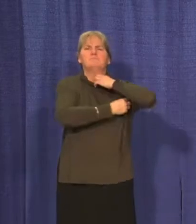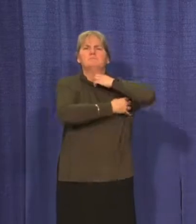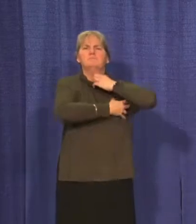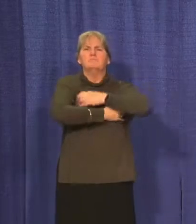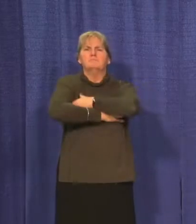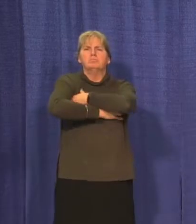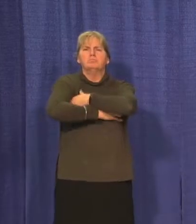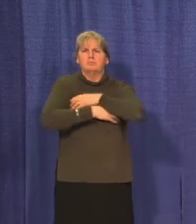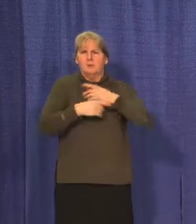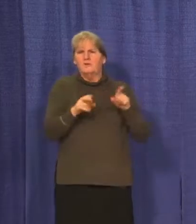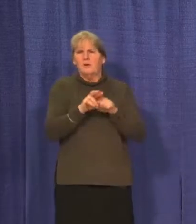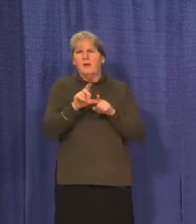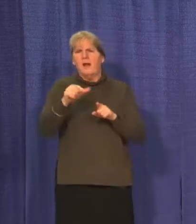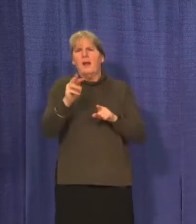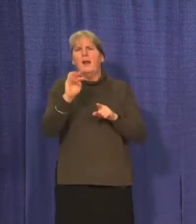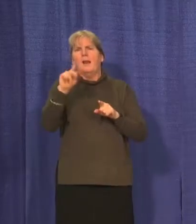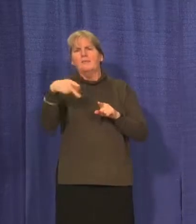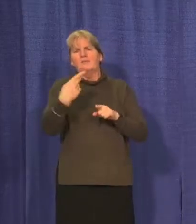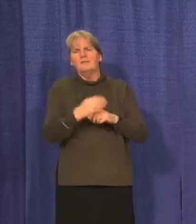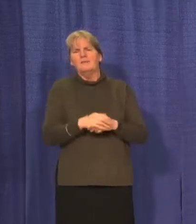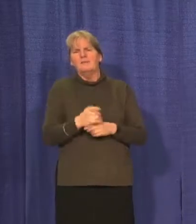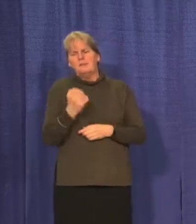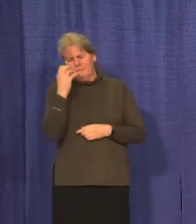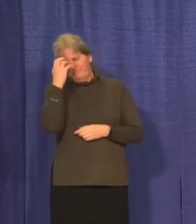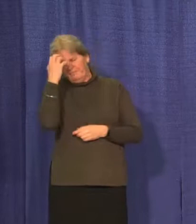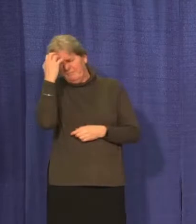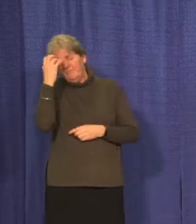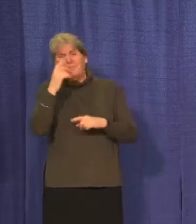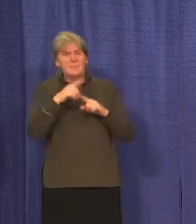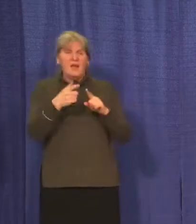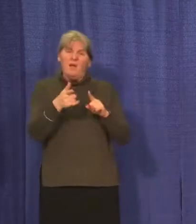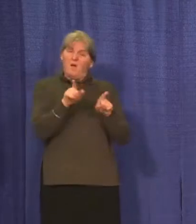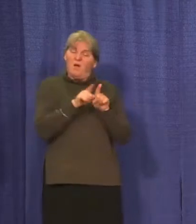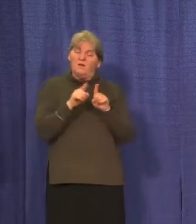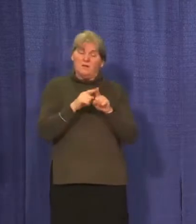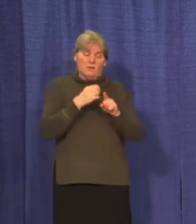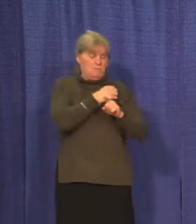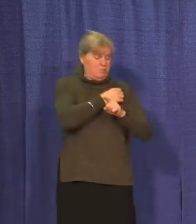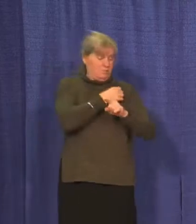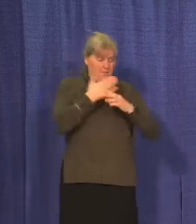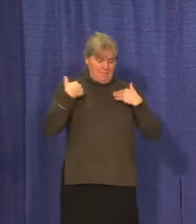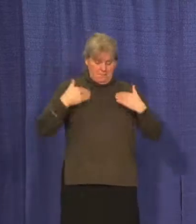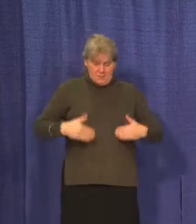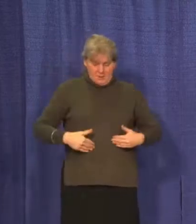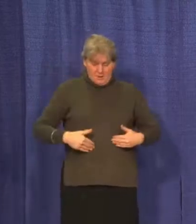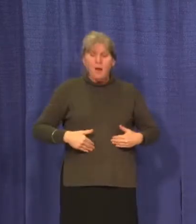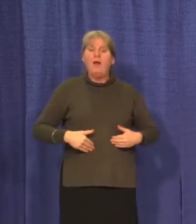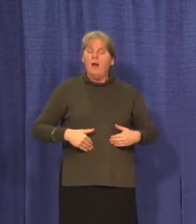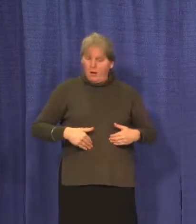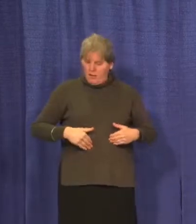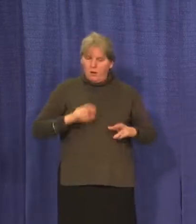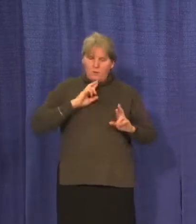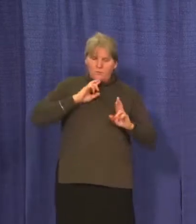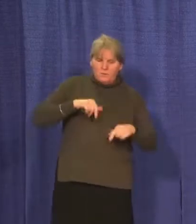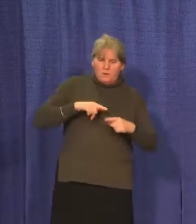glands under the arms. These are a nuisance, but they are also a sign of how the body's immune system is reacting